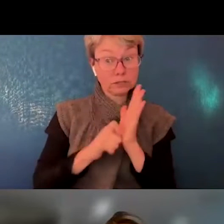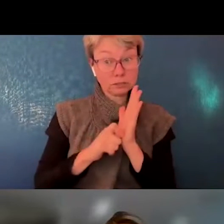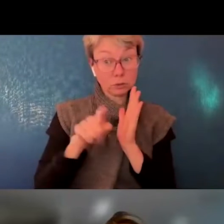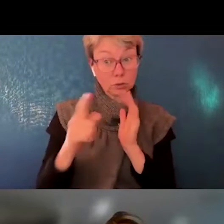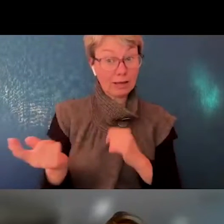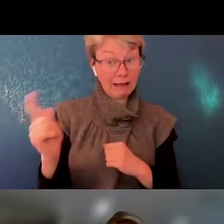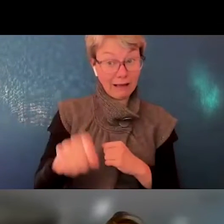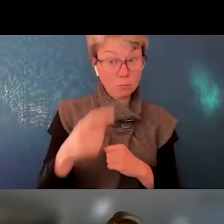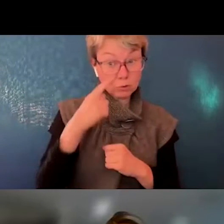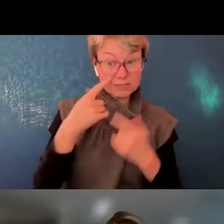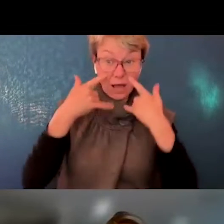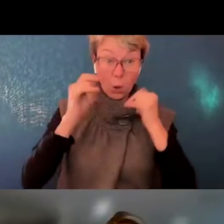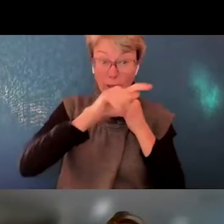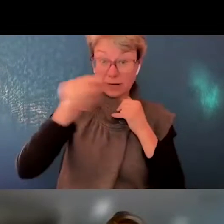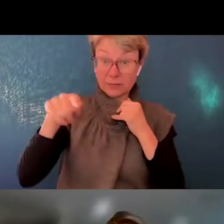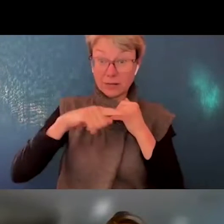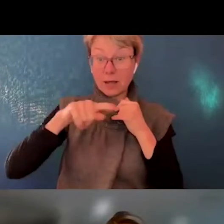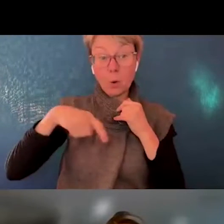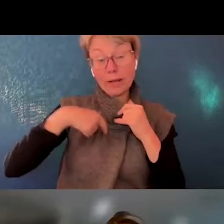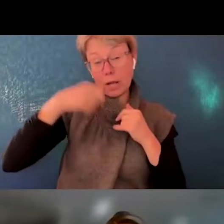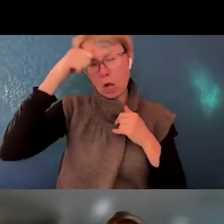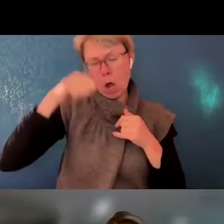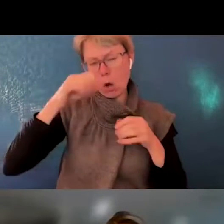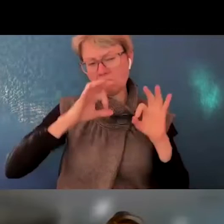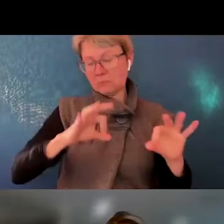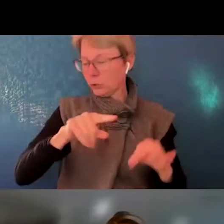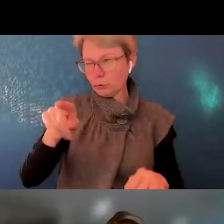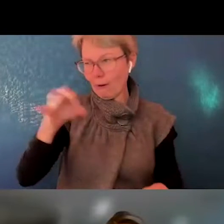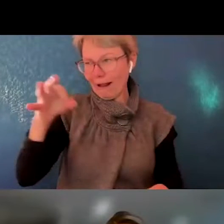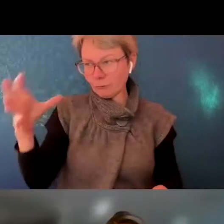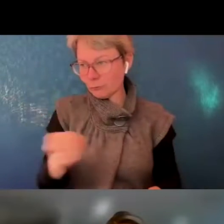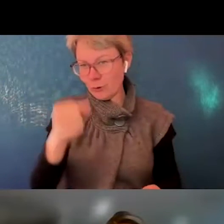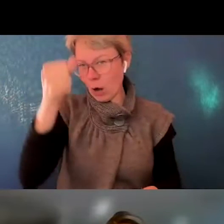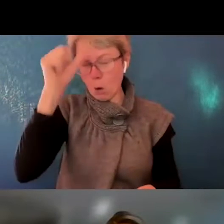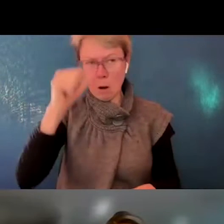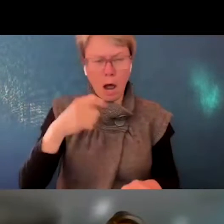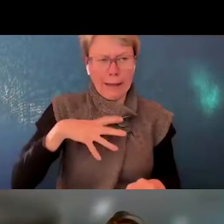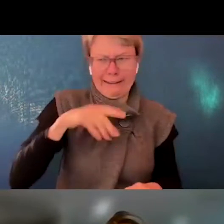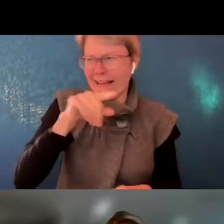bunch of lawyers we know what we specialize in you don't have to but whatever the particular problem